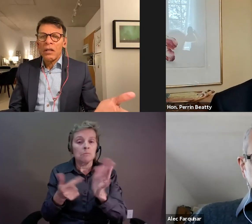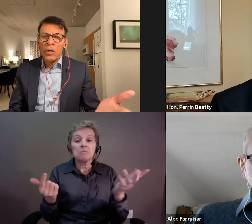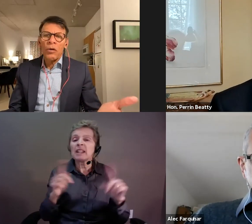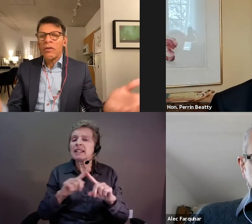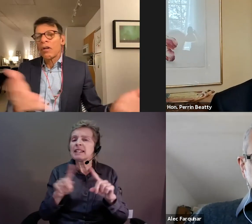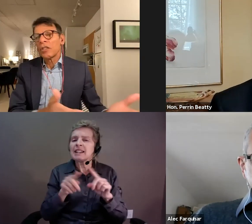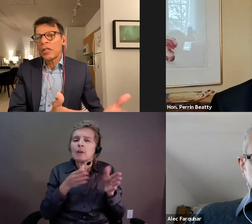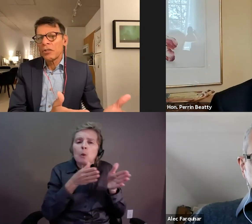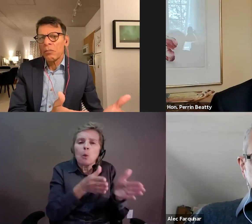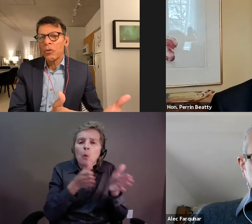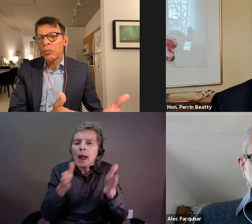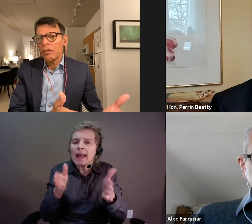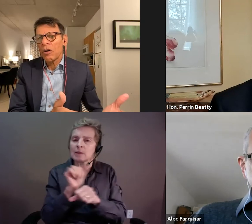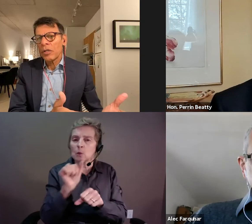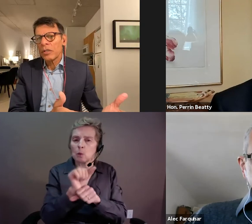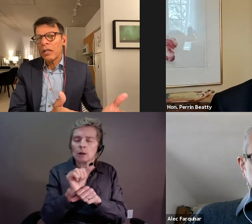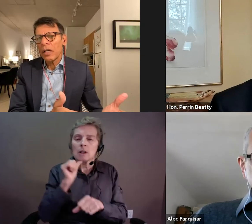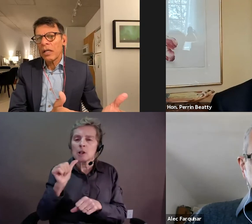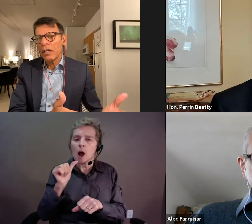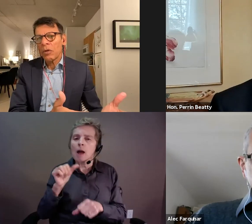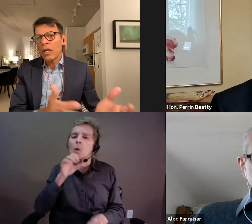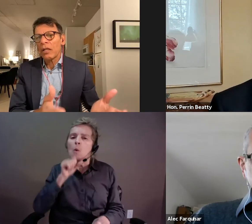Without following the traditional approach we've always done, and I think what that does